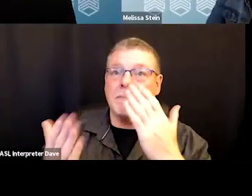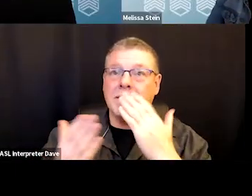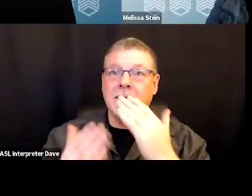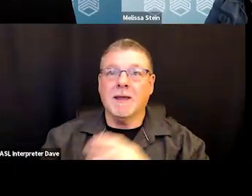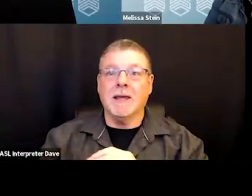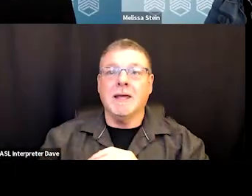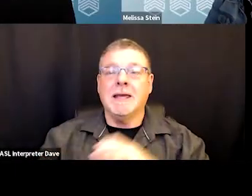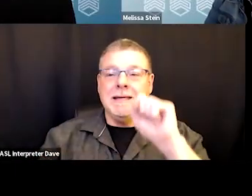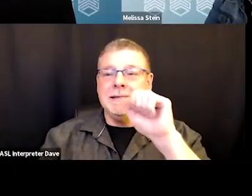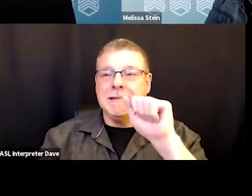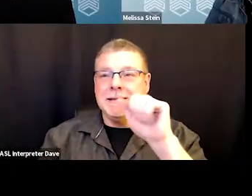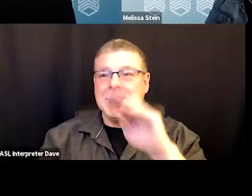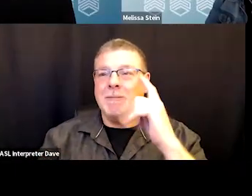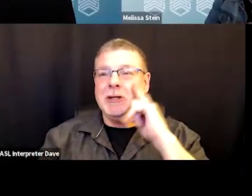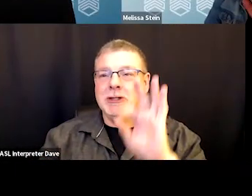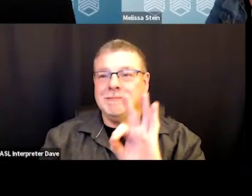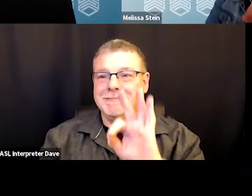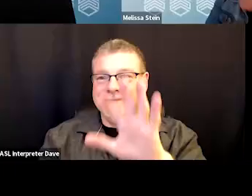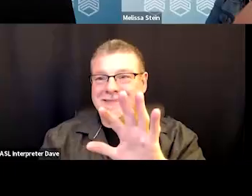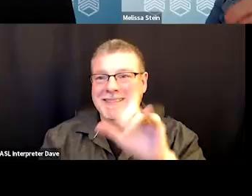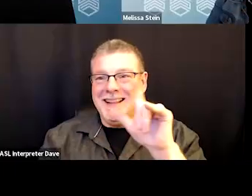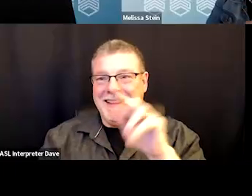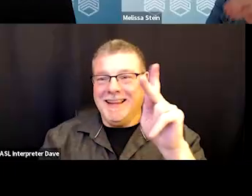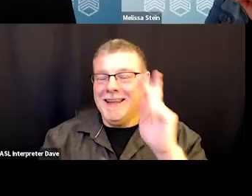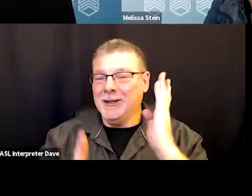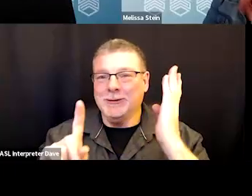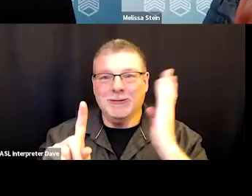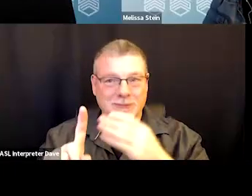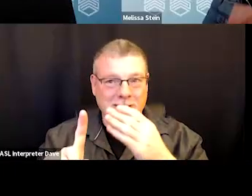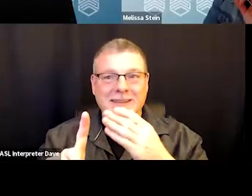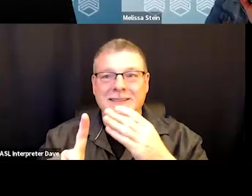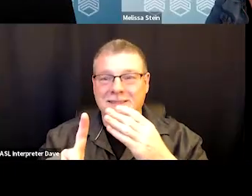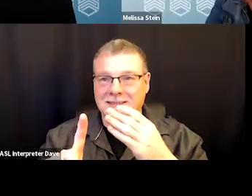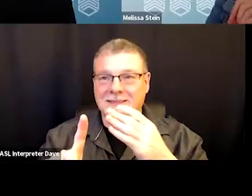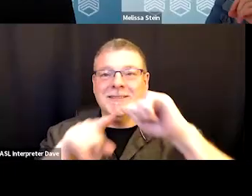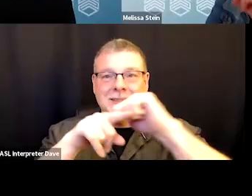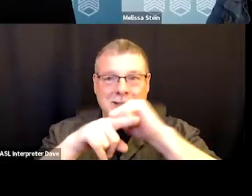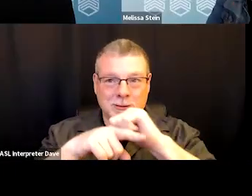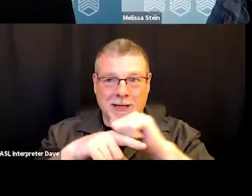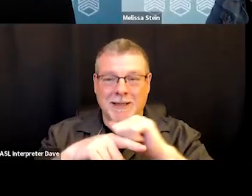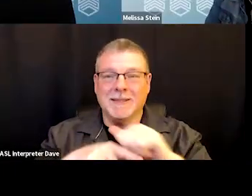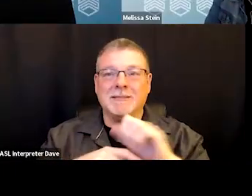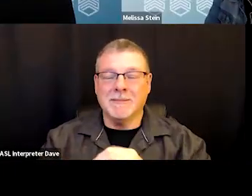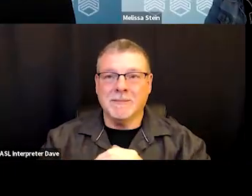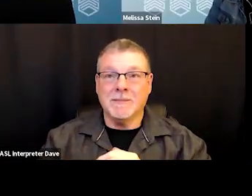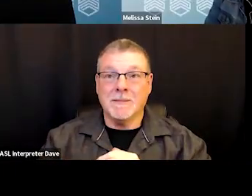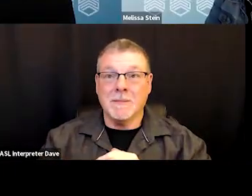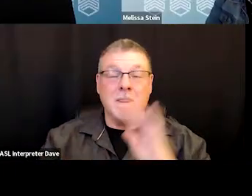Sam Rogers just dropped the link that goes directly to the trauma training page, and you can click on the state